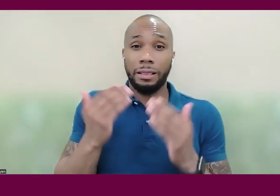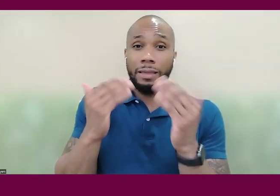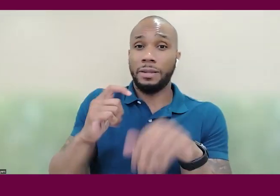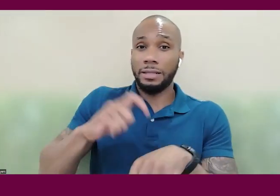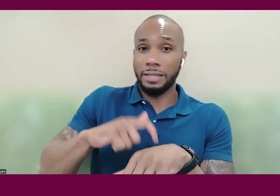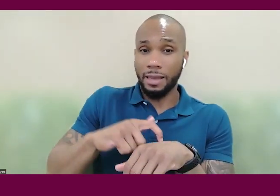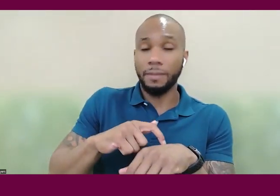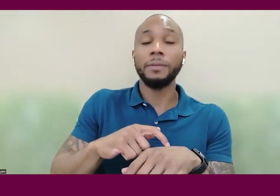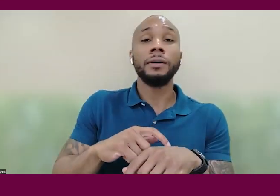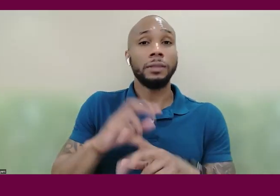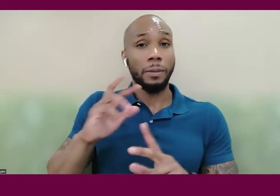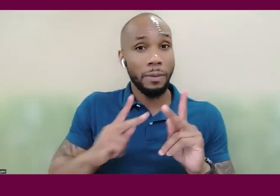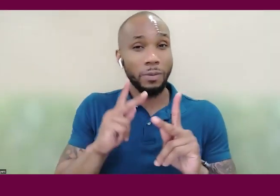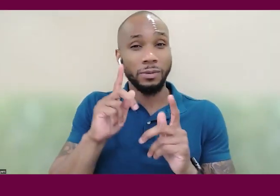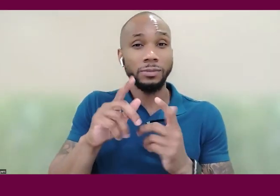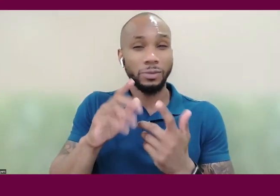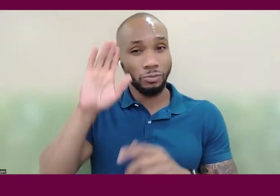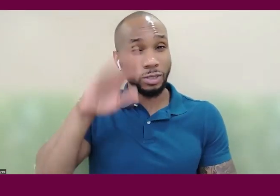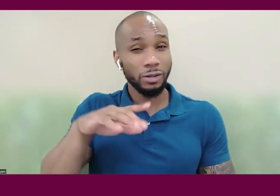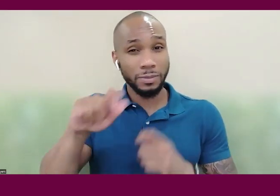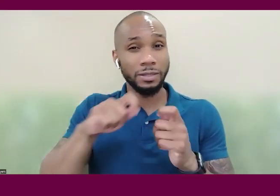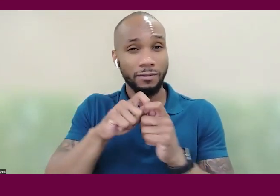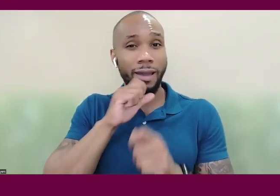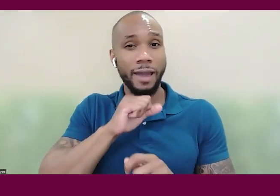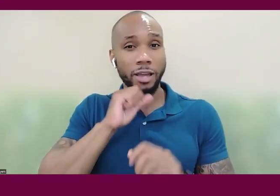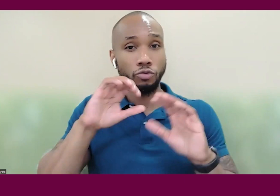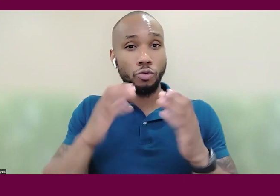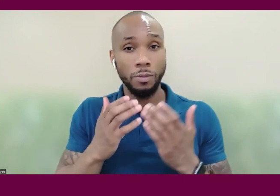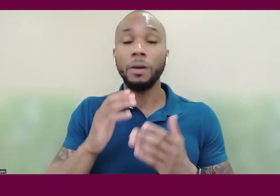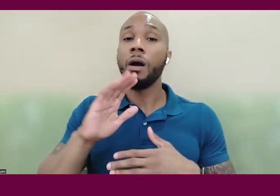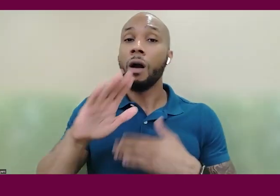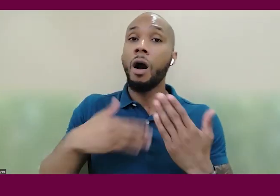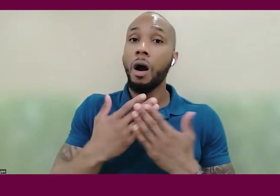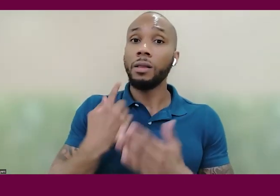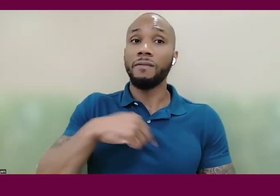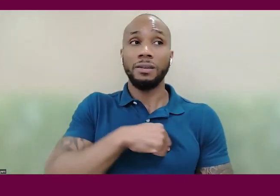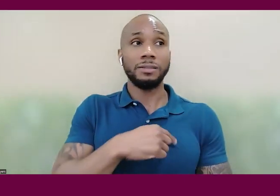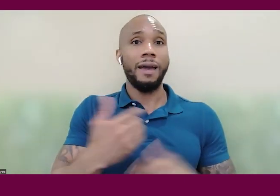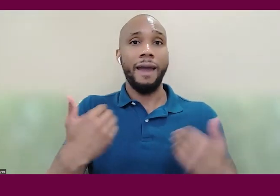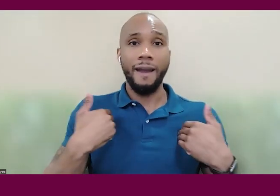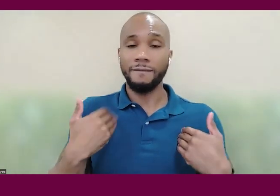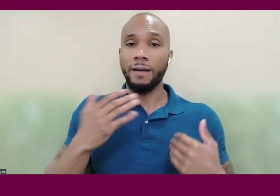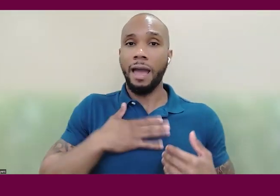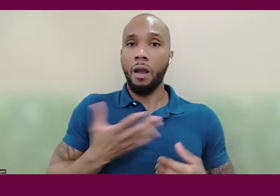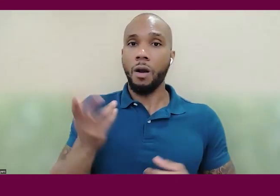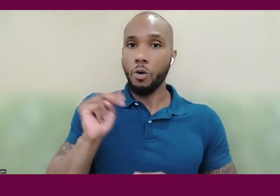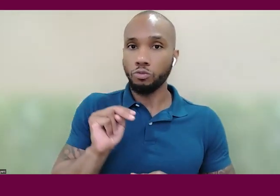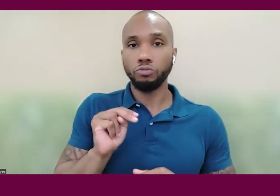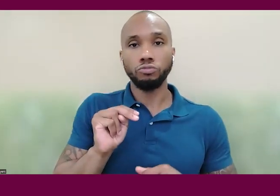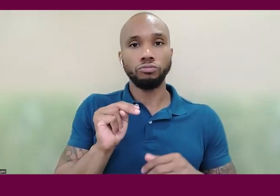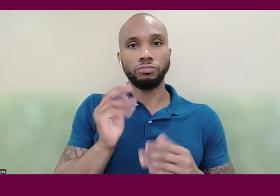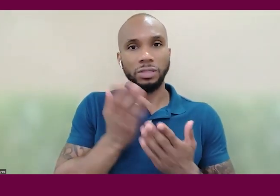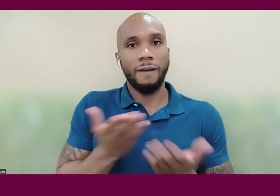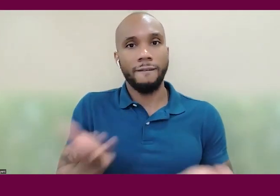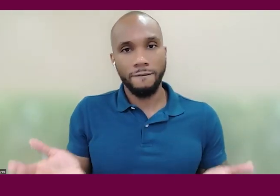By we, I mean those of us of a certain age and all of us have stuff. All of us have stuff.